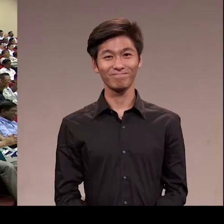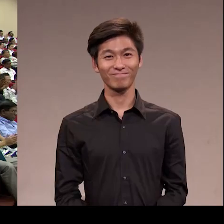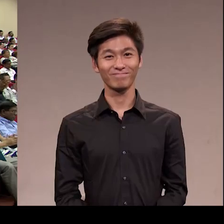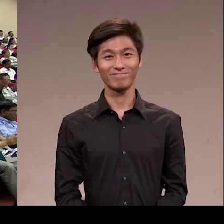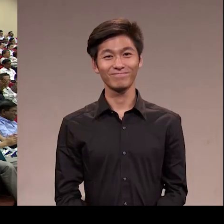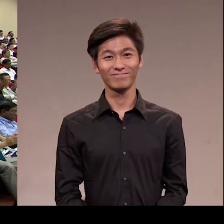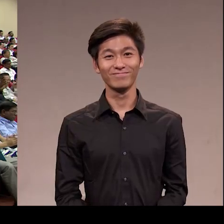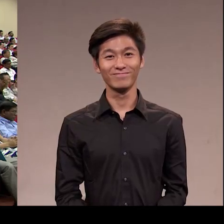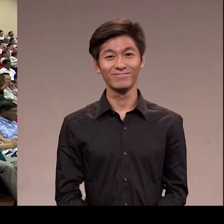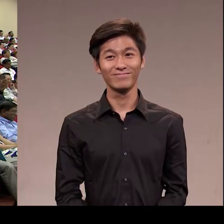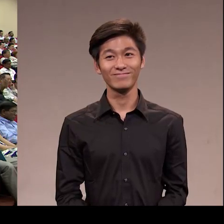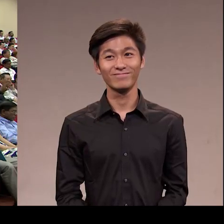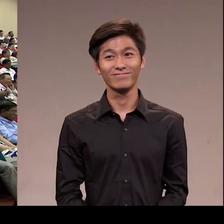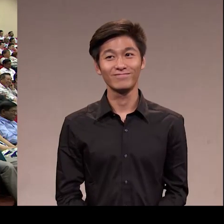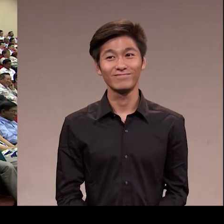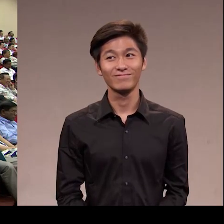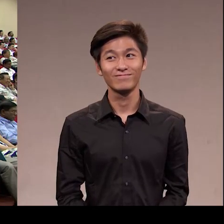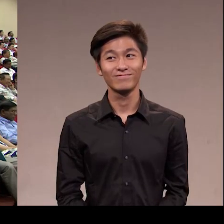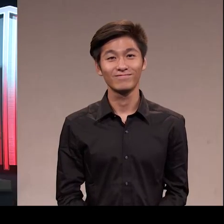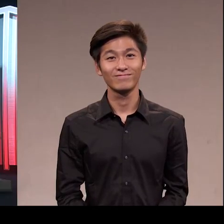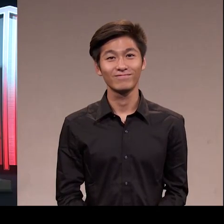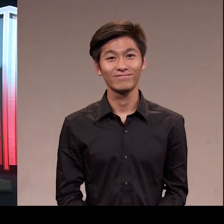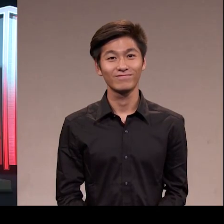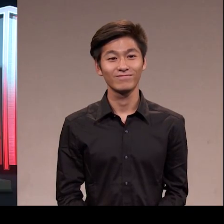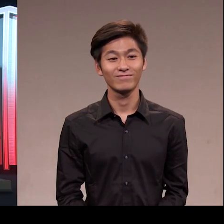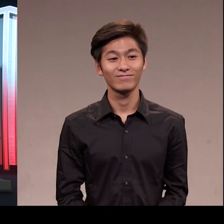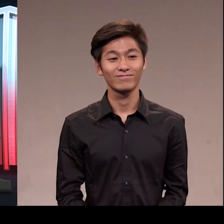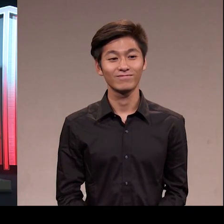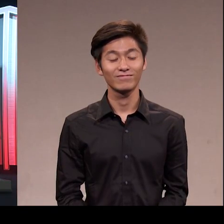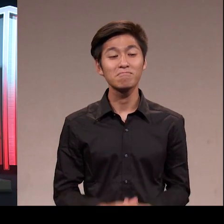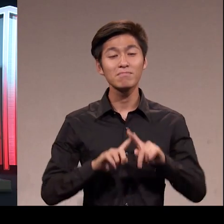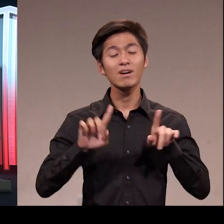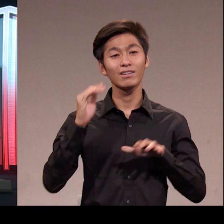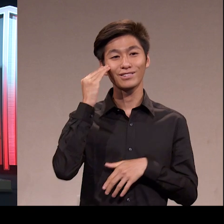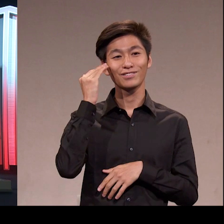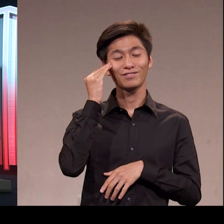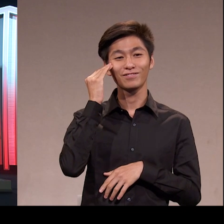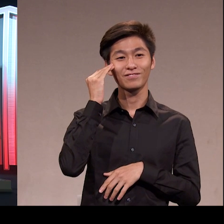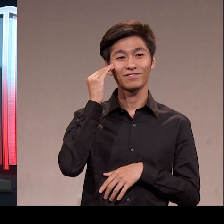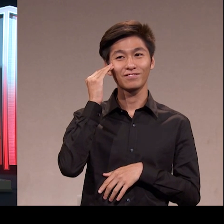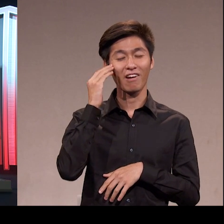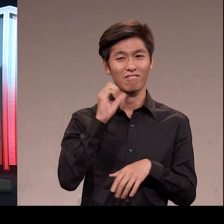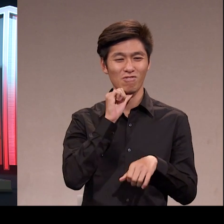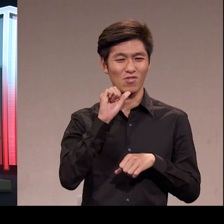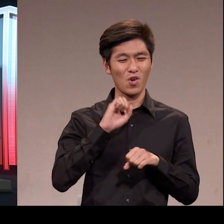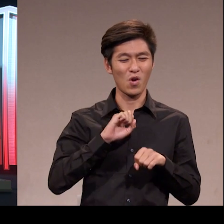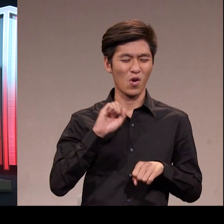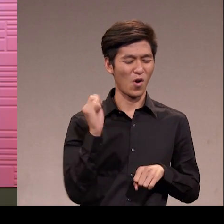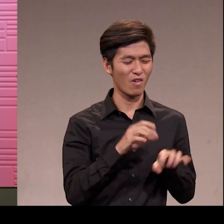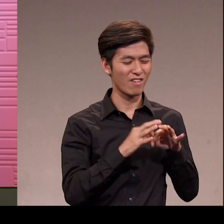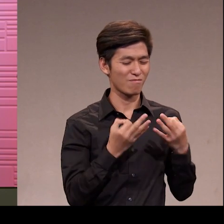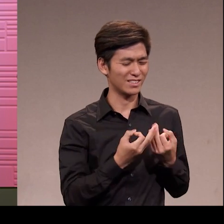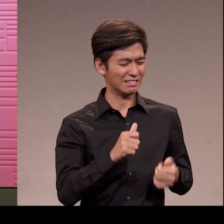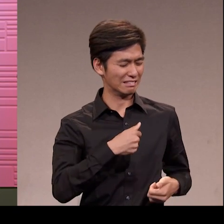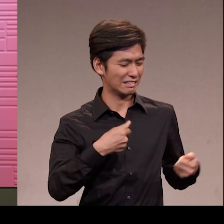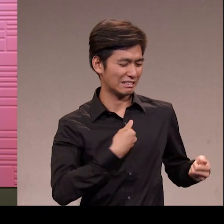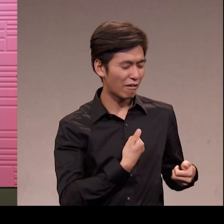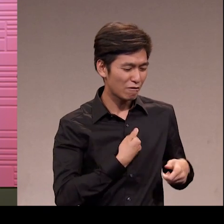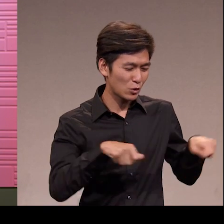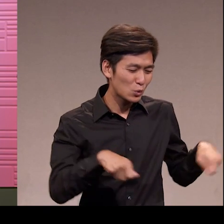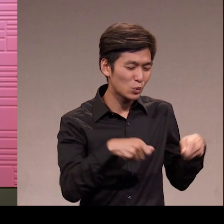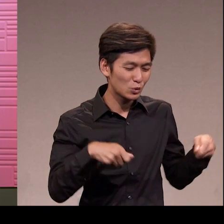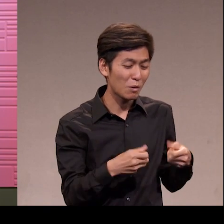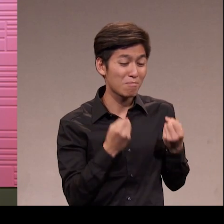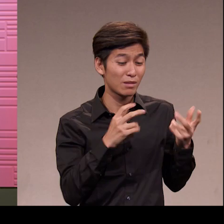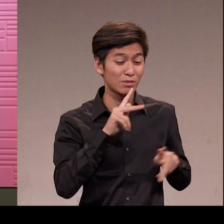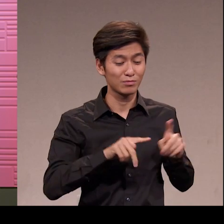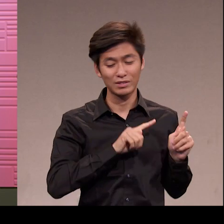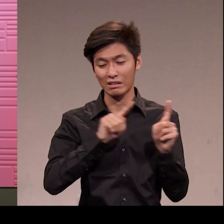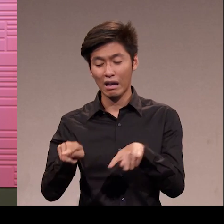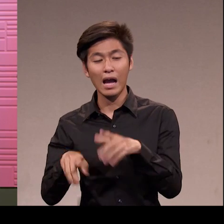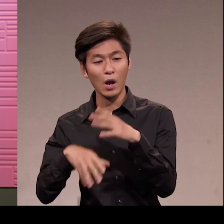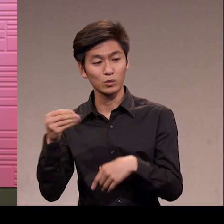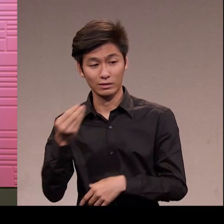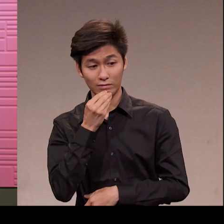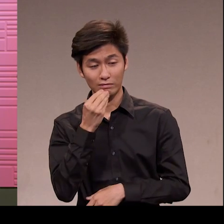But I know, not every family cooks at home. Nowadays, many people eat out. This is very different from before.